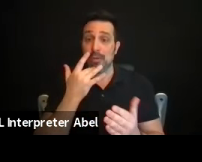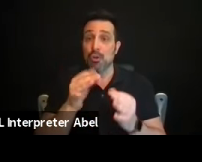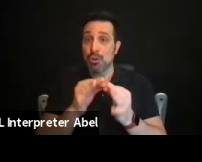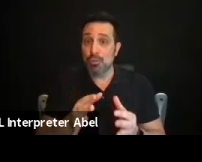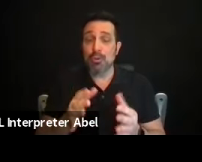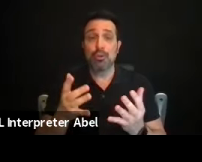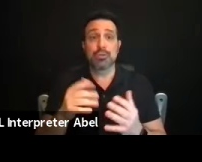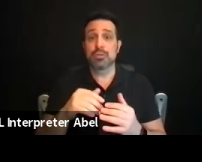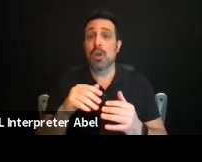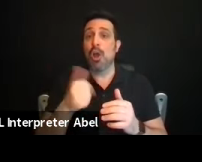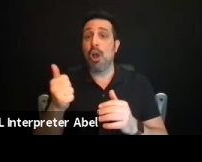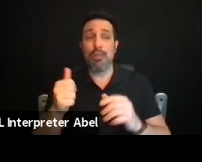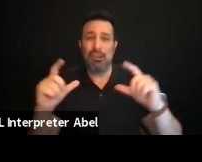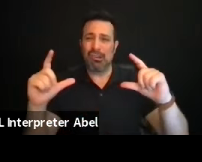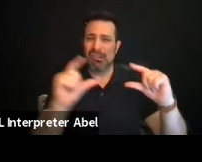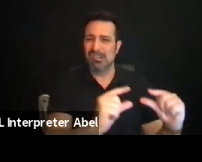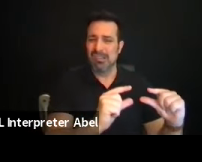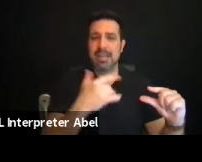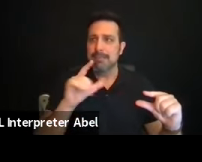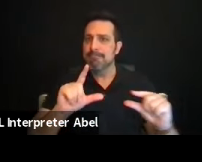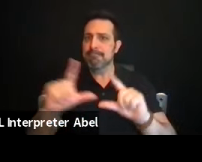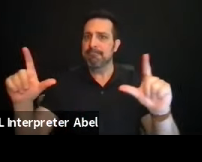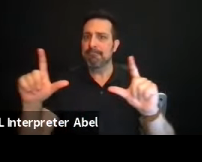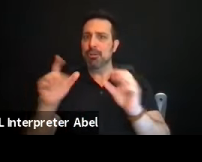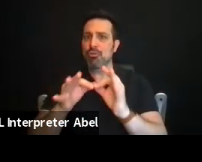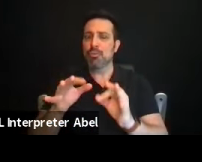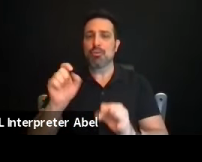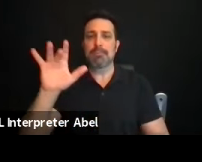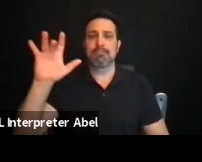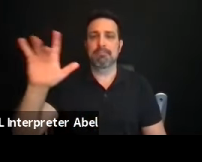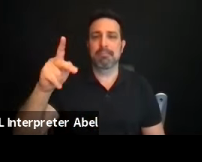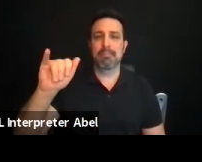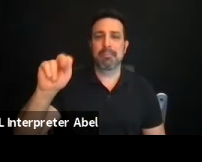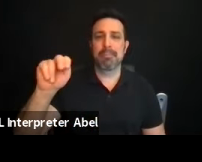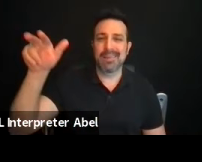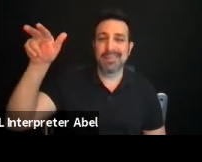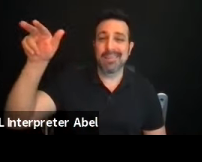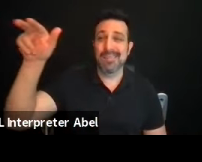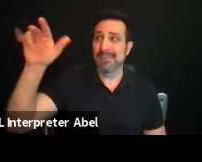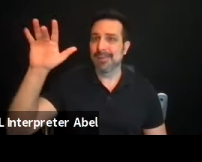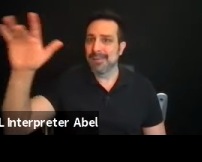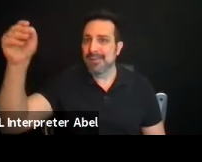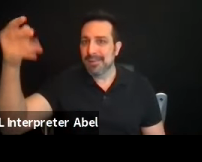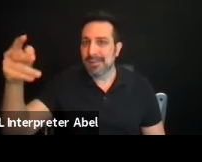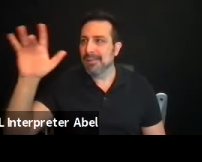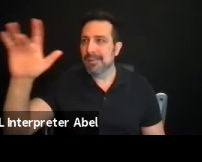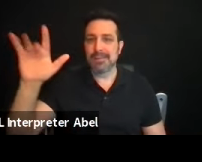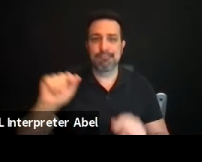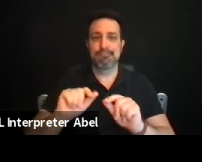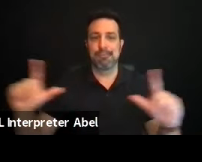LaurenShirley from LNS captioning and our ALS interpreters. If you prefer to have the